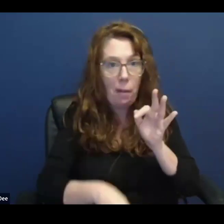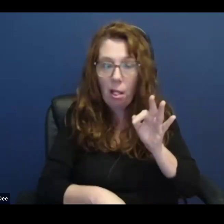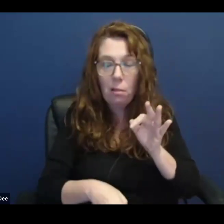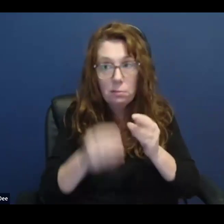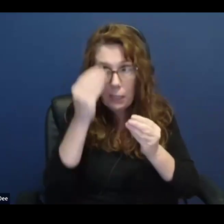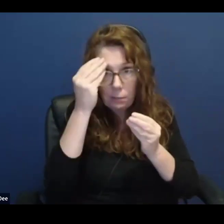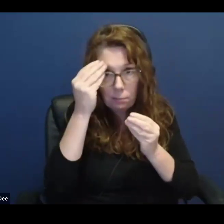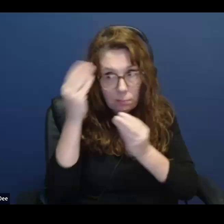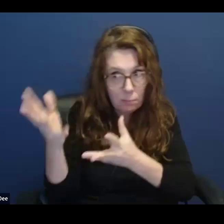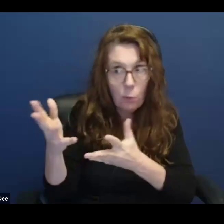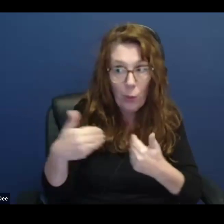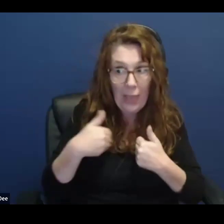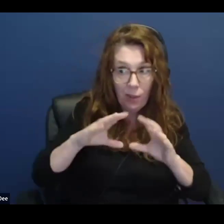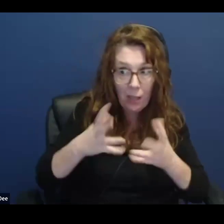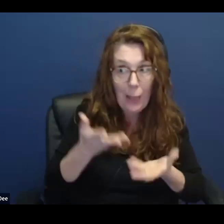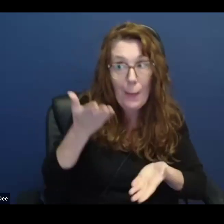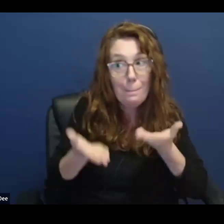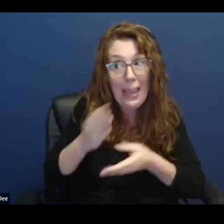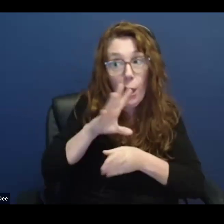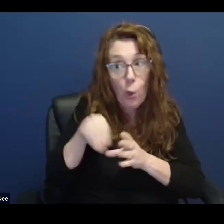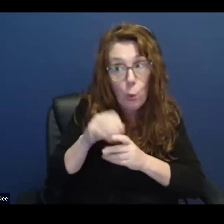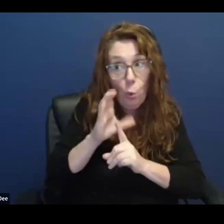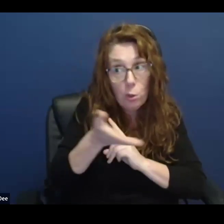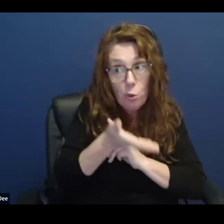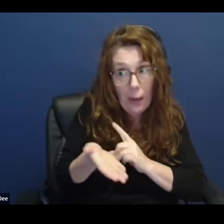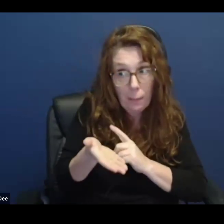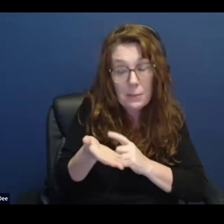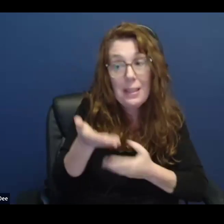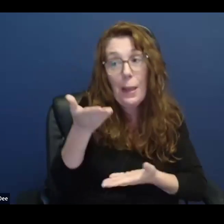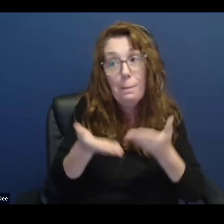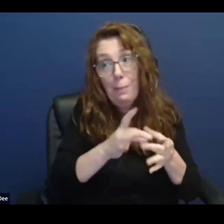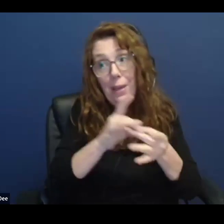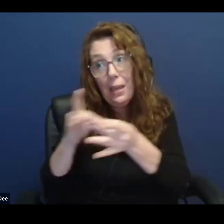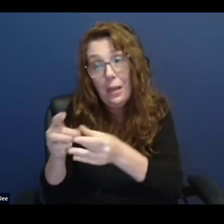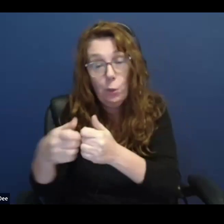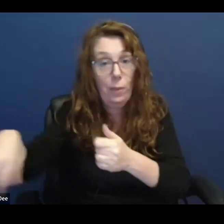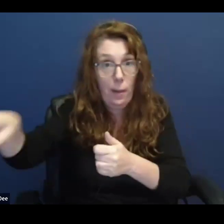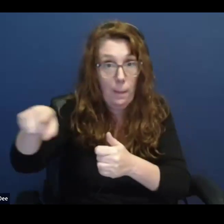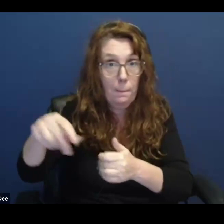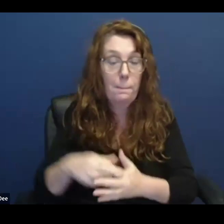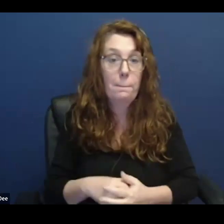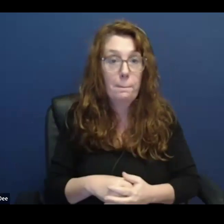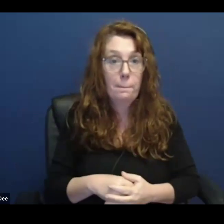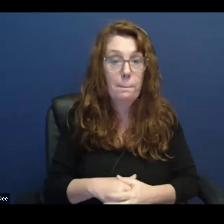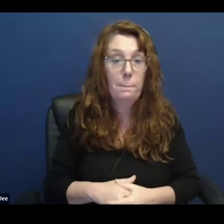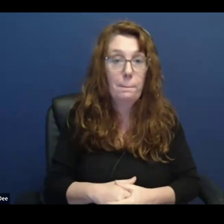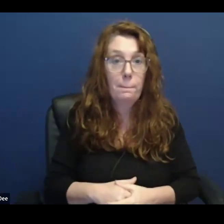a collection. It may contain cultural items that may be connected to them. The questioner responded